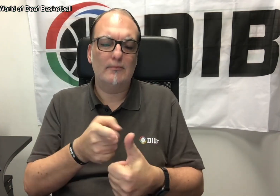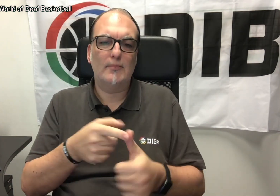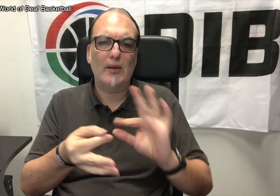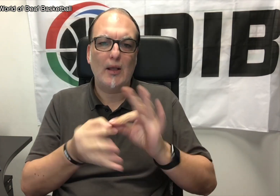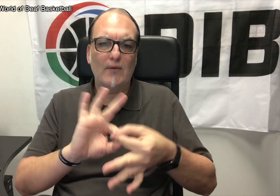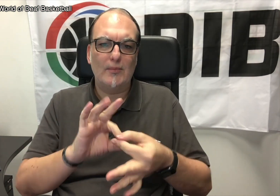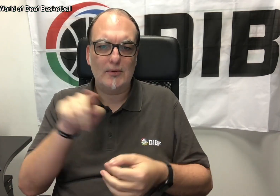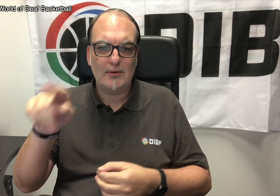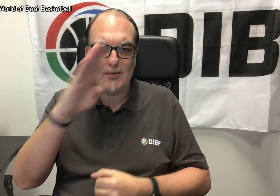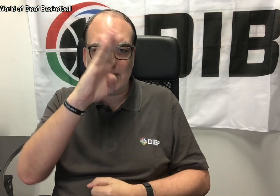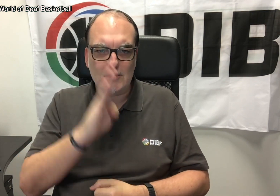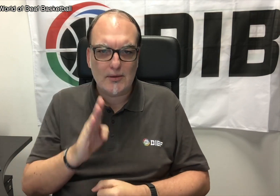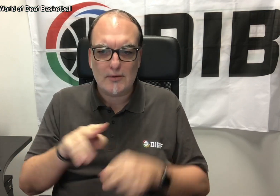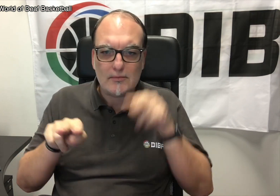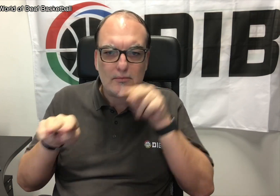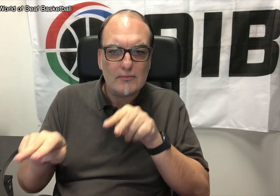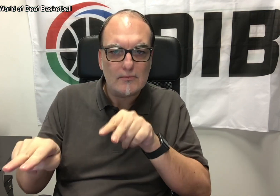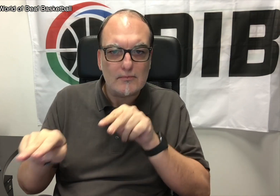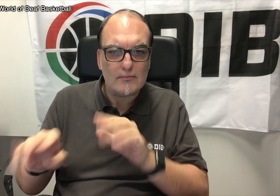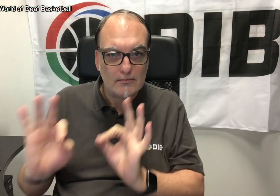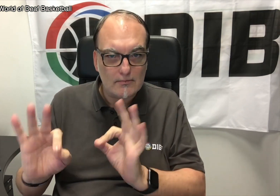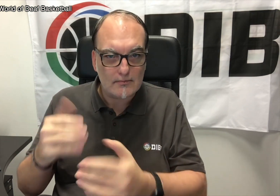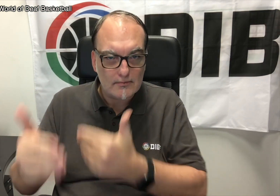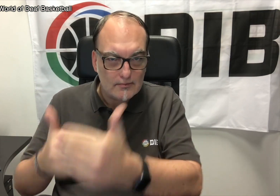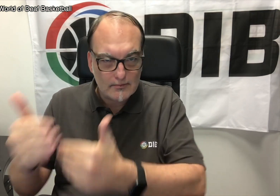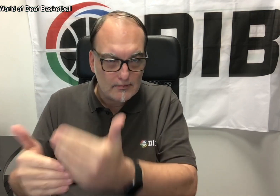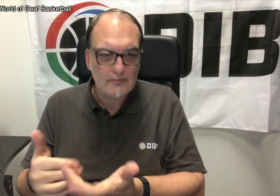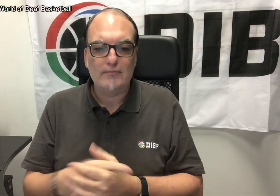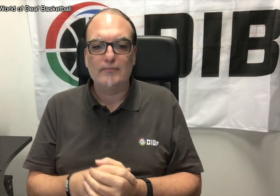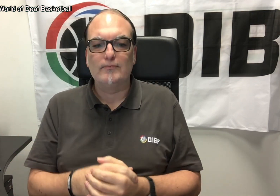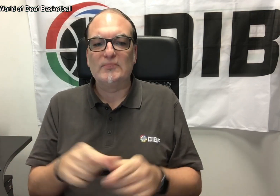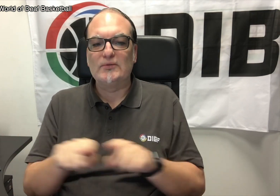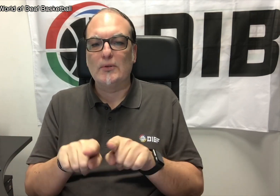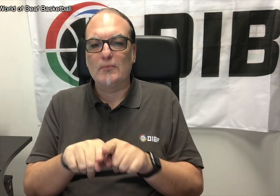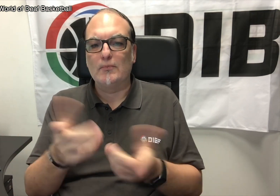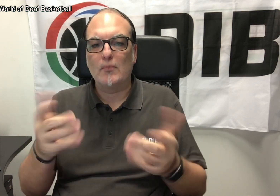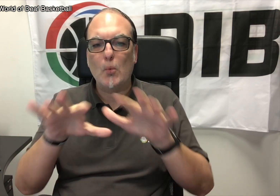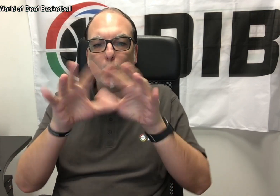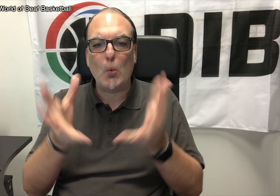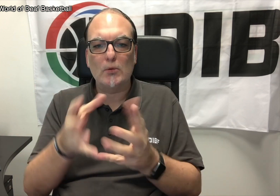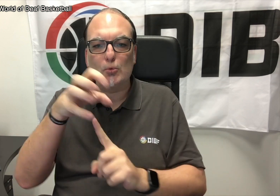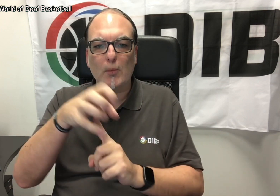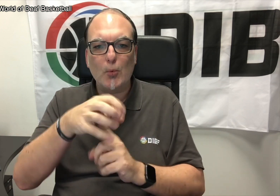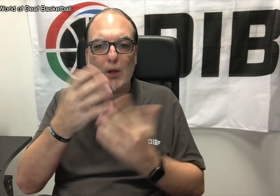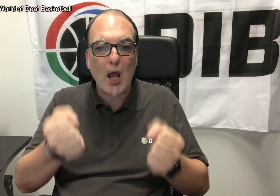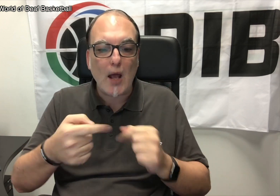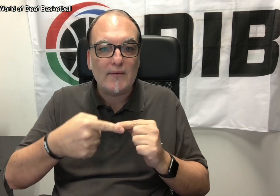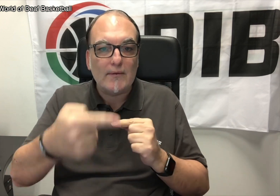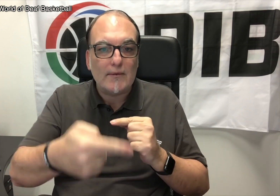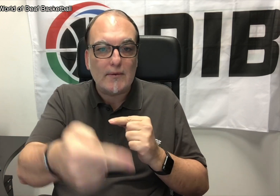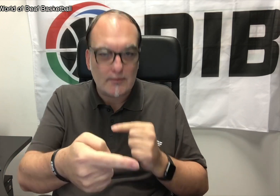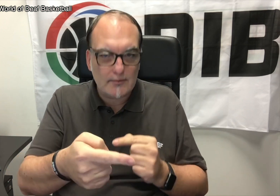overseeing Deaflympics in Brazil, the upcoming World Championships